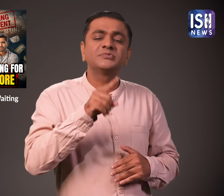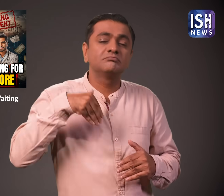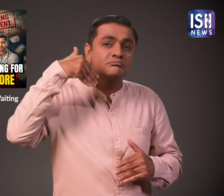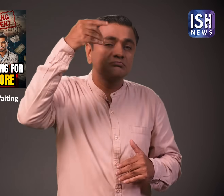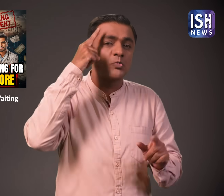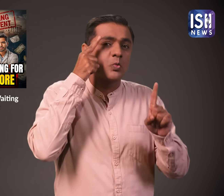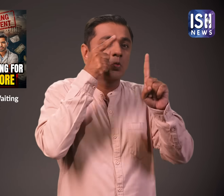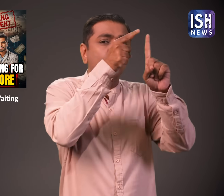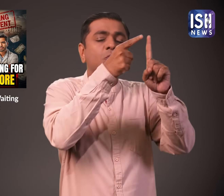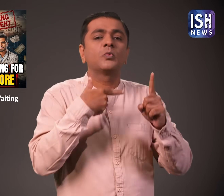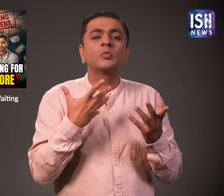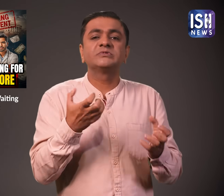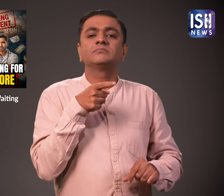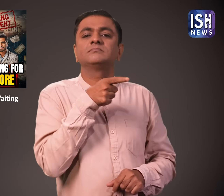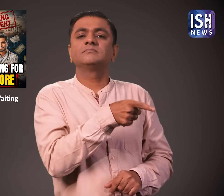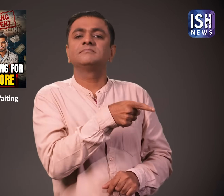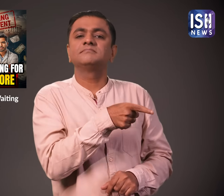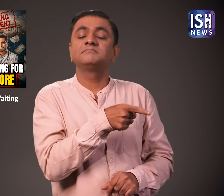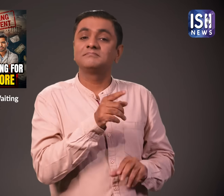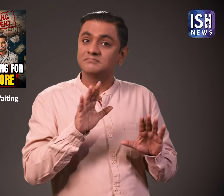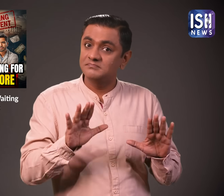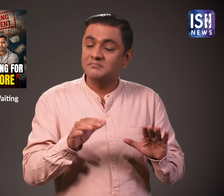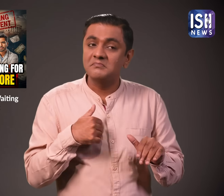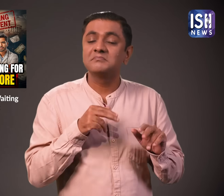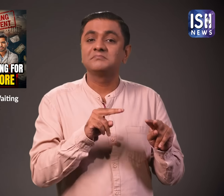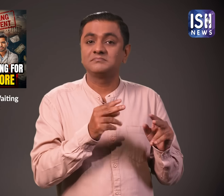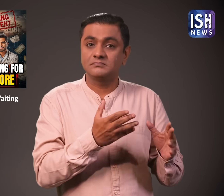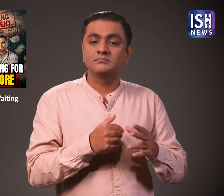That should be our aim for the future.